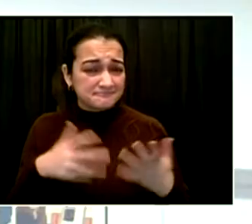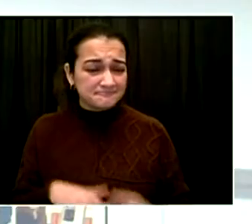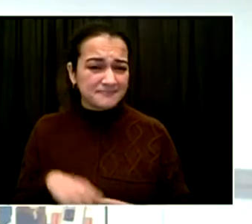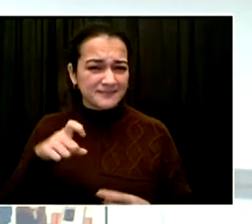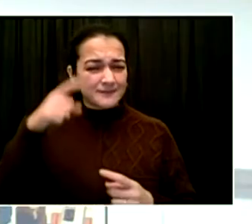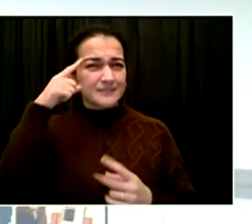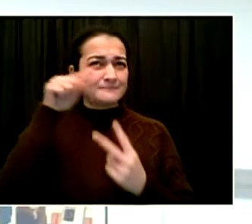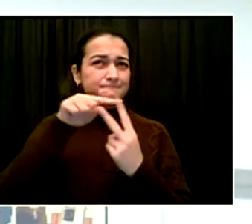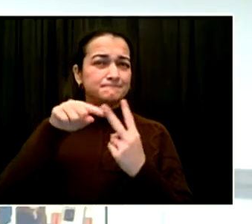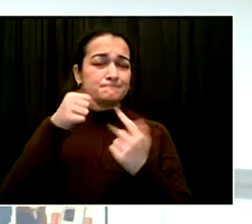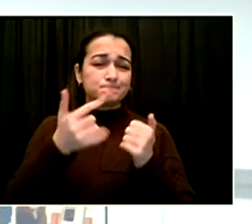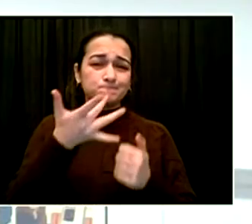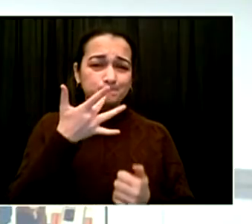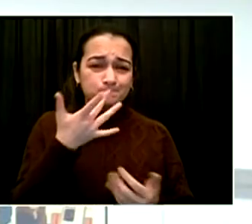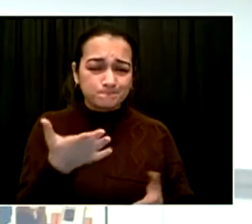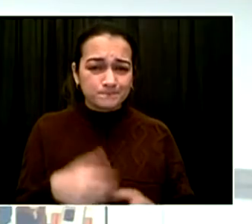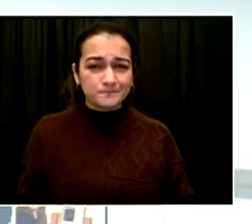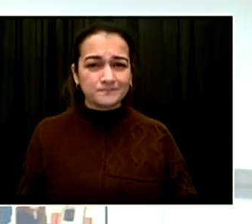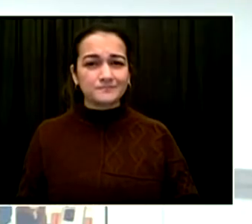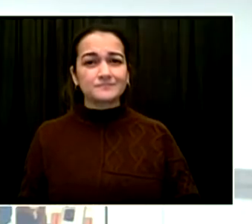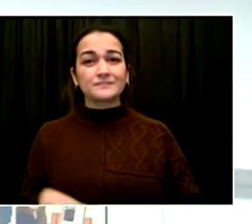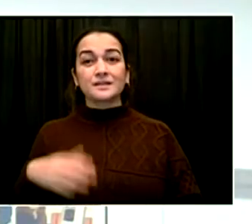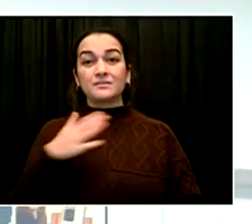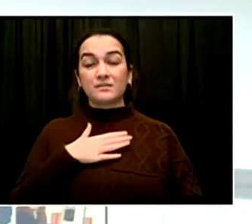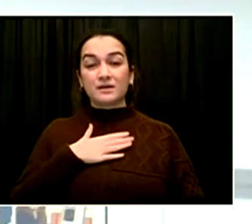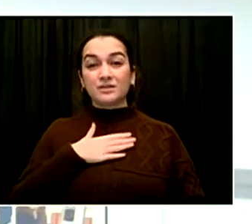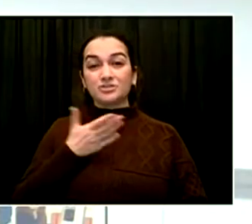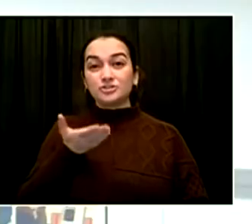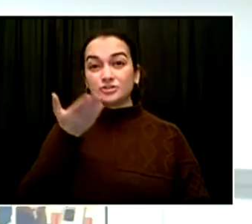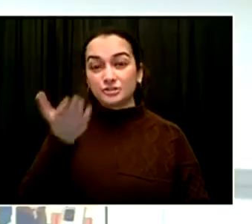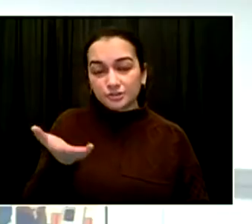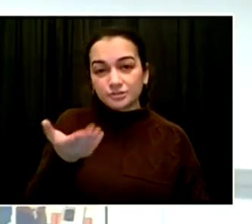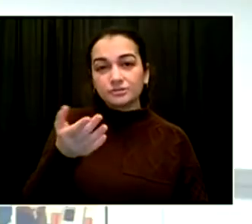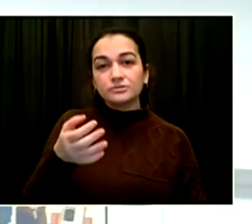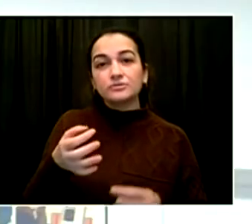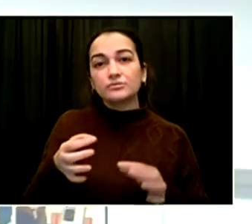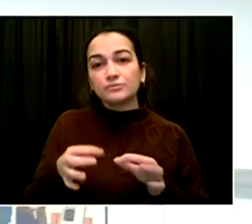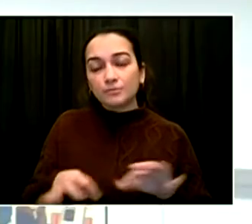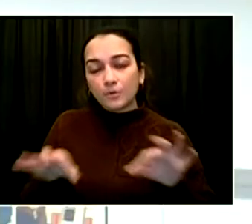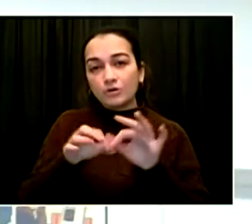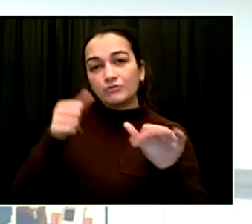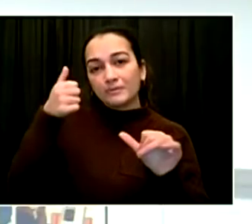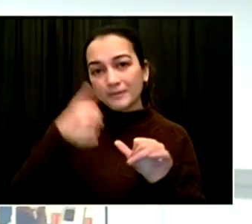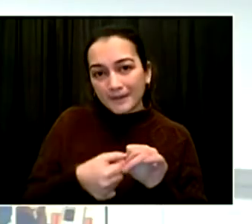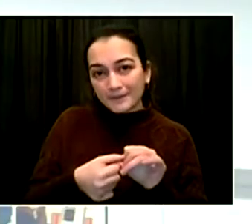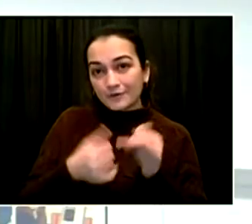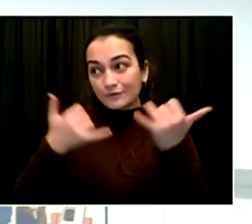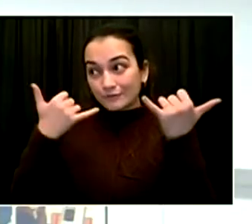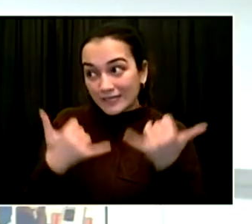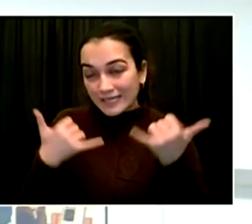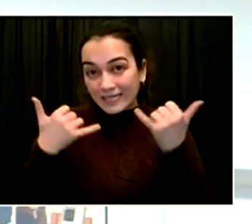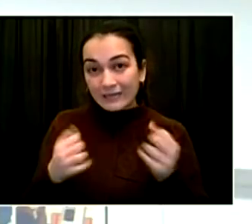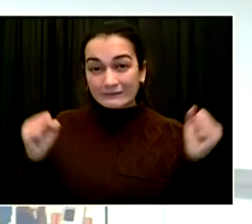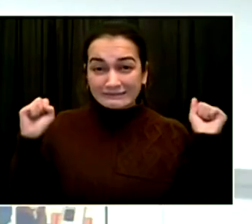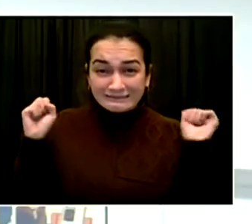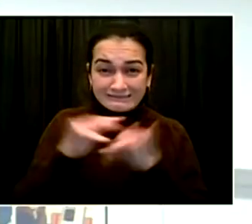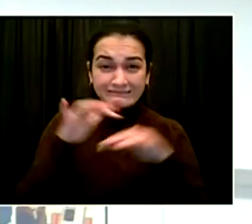A CROWDED SETTING SOMEONE WITH A WEAKENED IMMUNE SYSTEM, THE LEVEL OF RISK IN OUR COMMUNITY